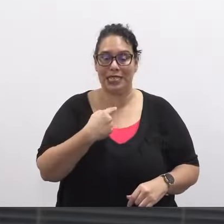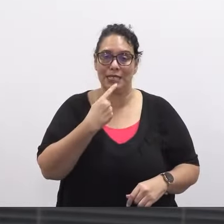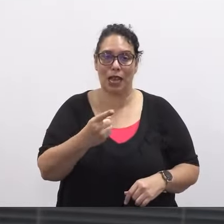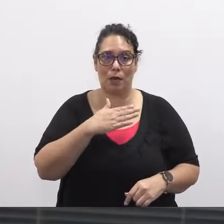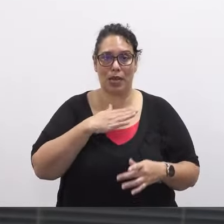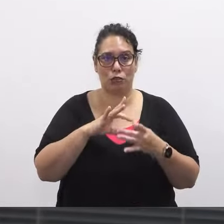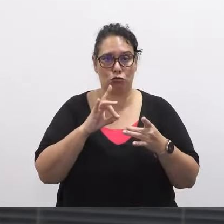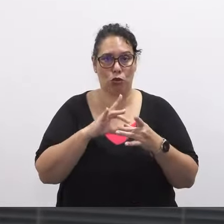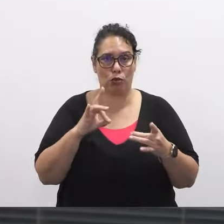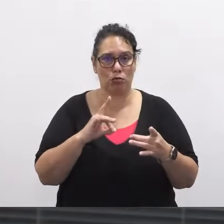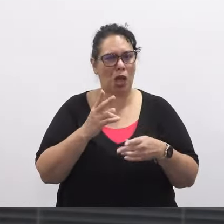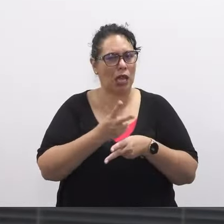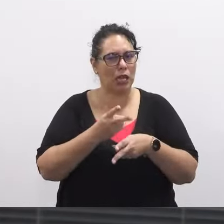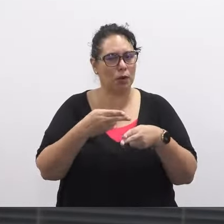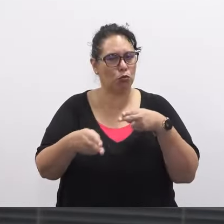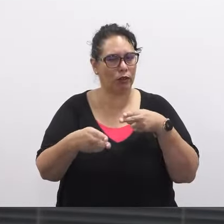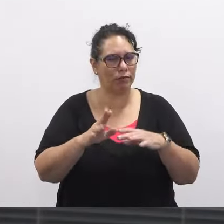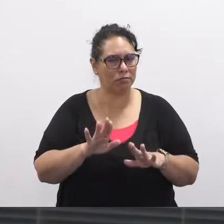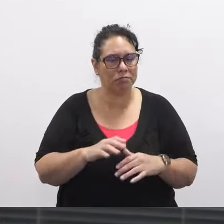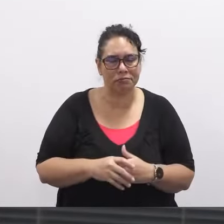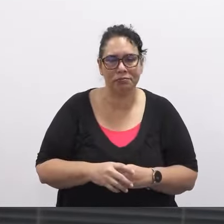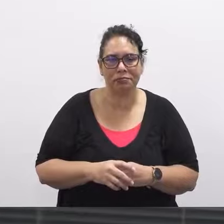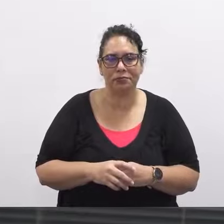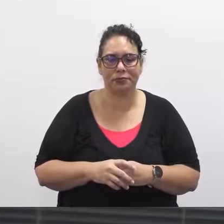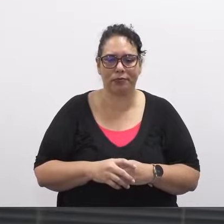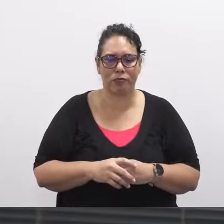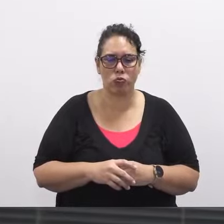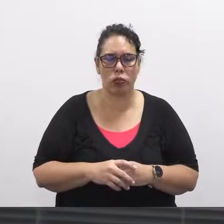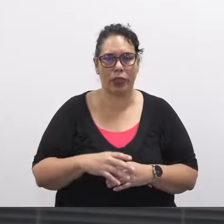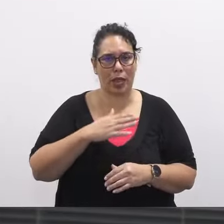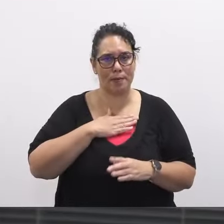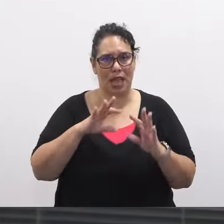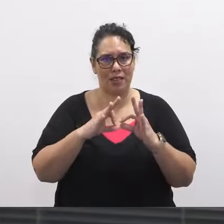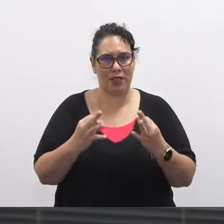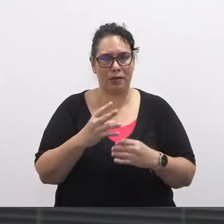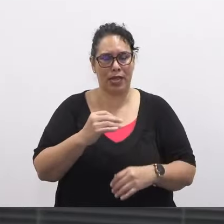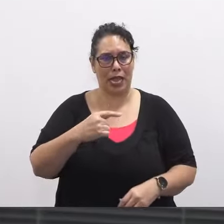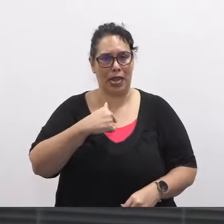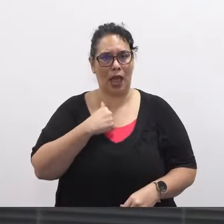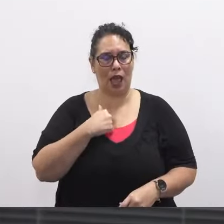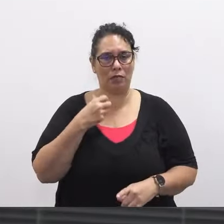So I'll keep it brief and to the point. My family and I got COVID in August.